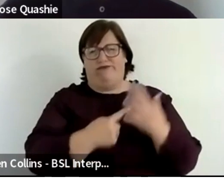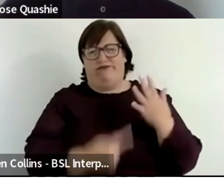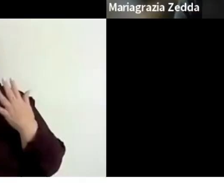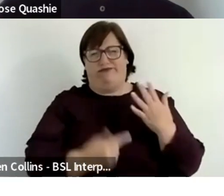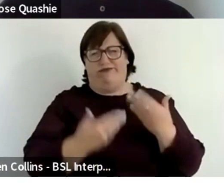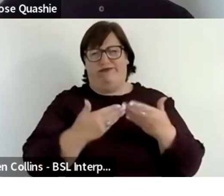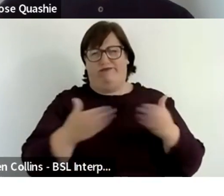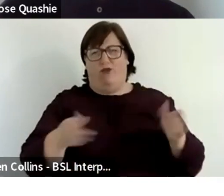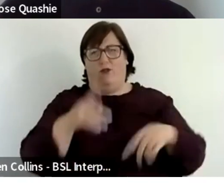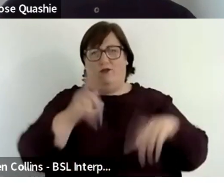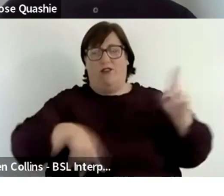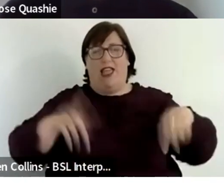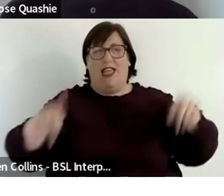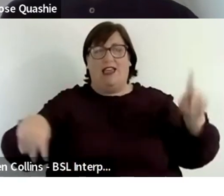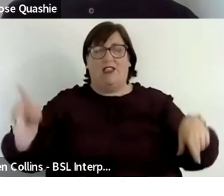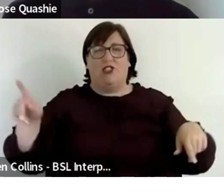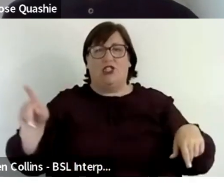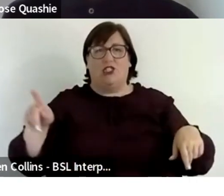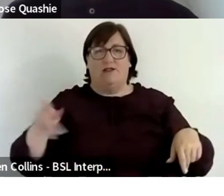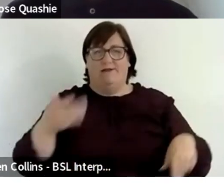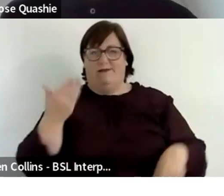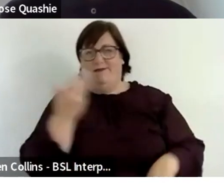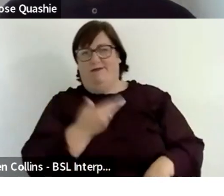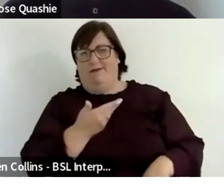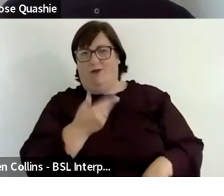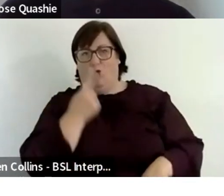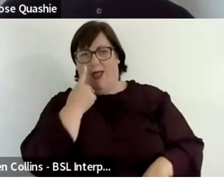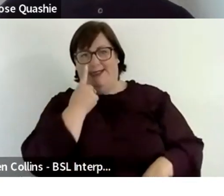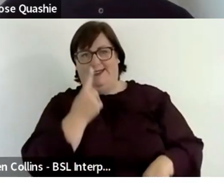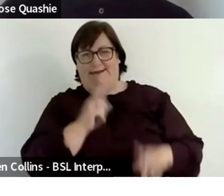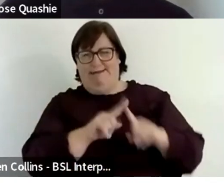This slide gives you a sense of the broad range of roles we have across the project.